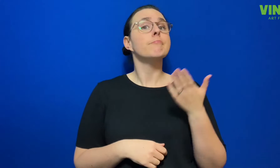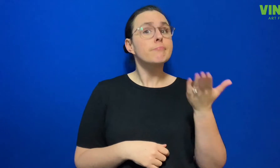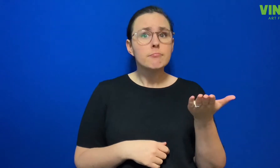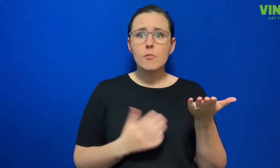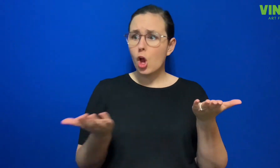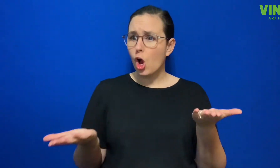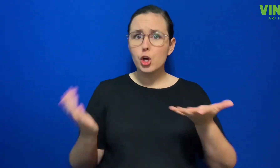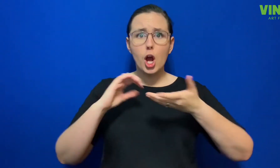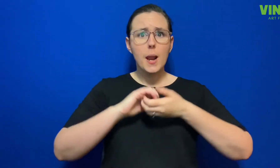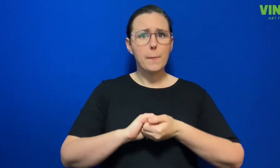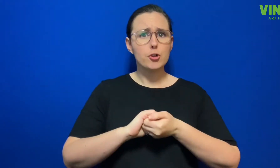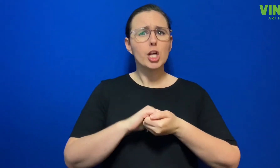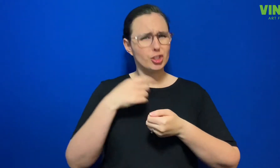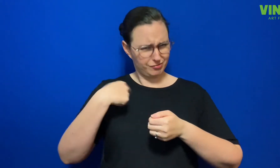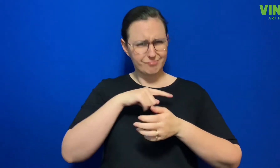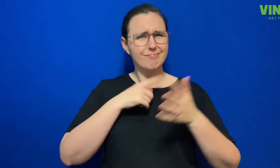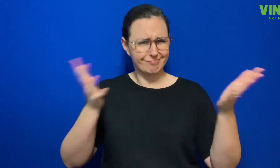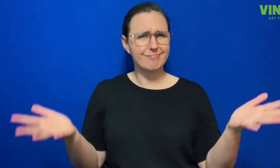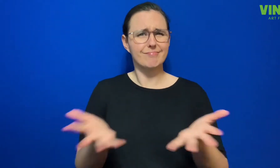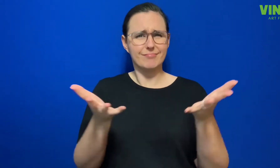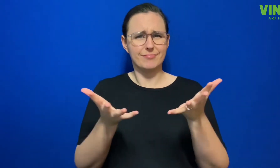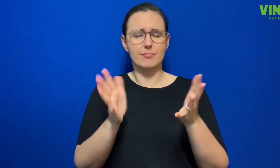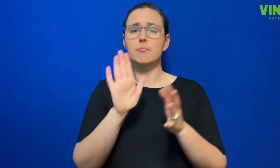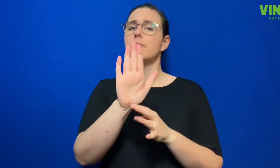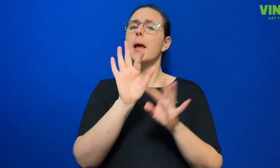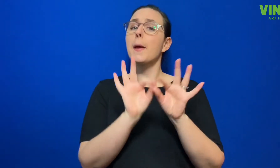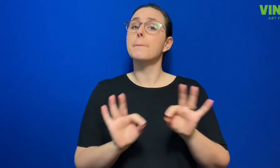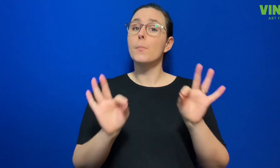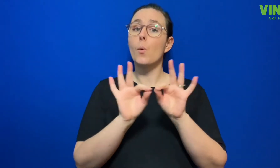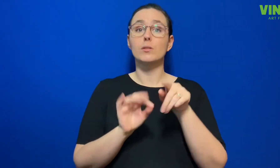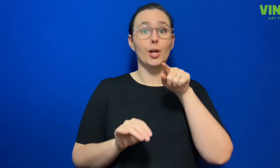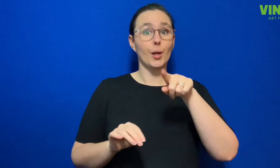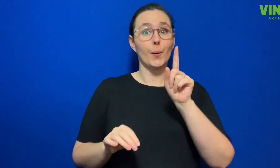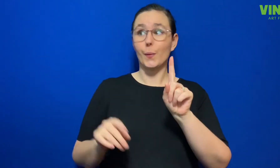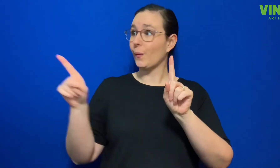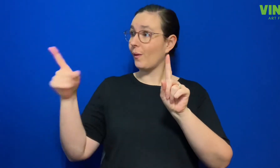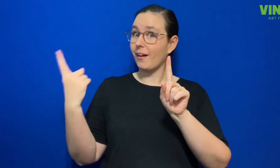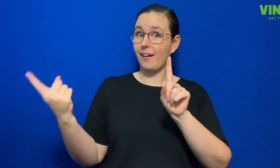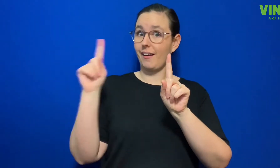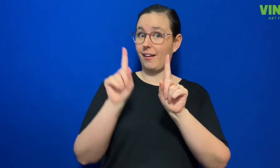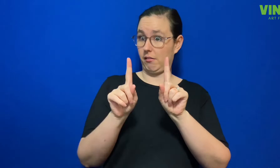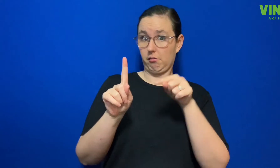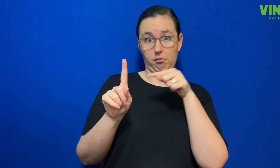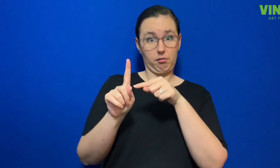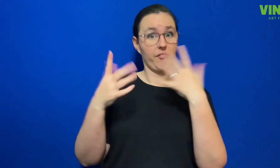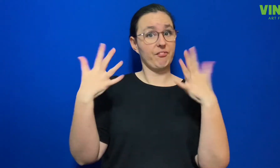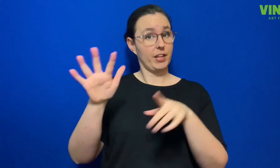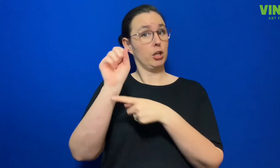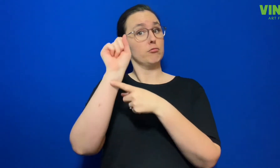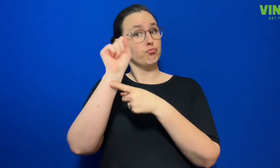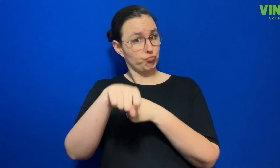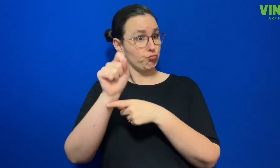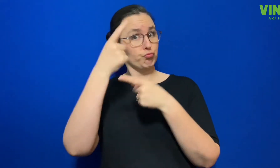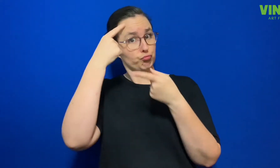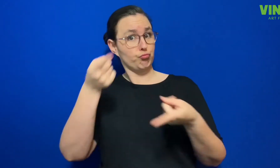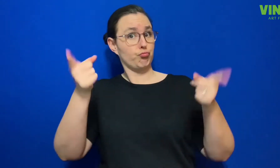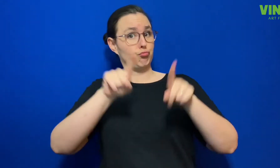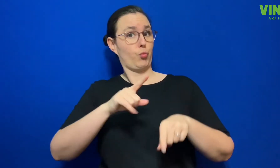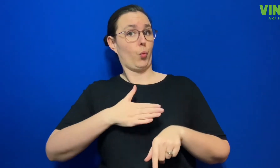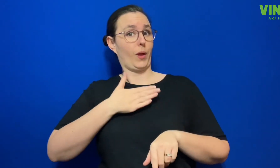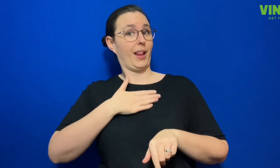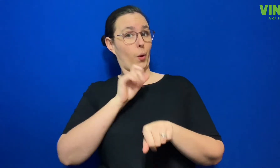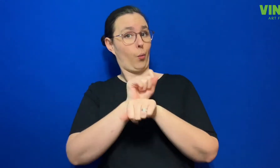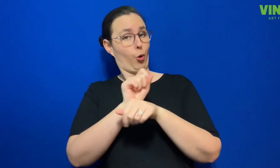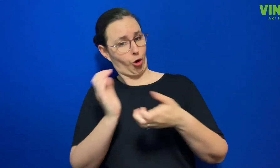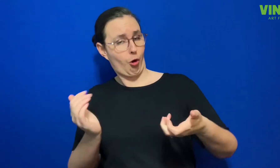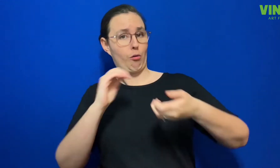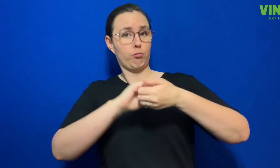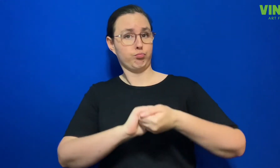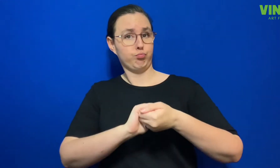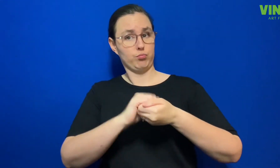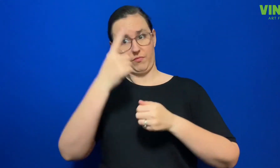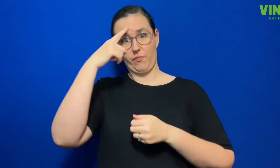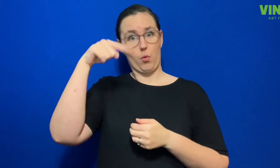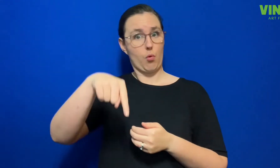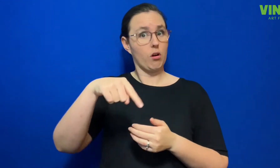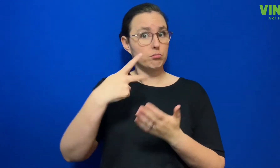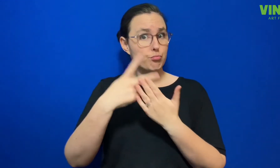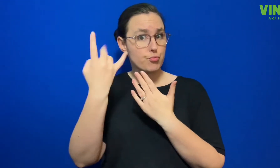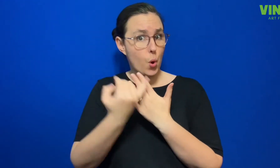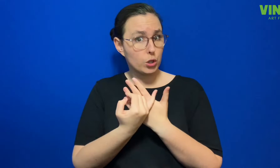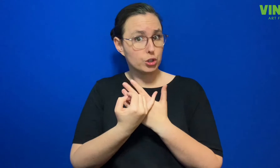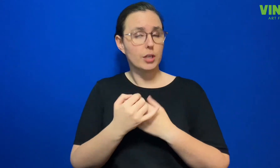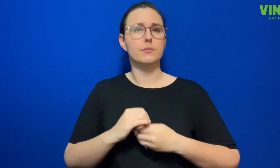Collaboration is encouraged. Make sure that your collaborators have consented and agreed to work with you.